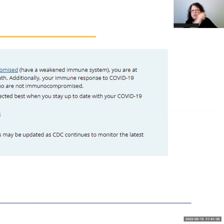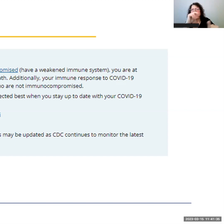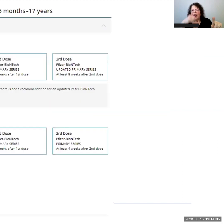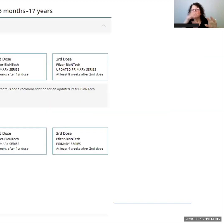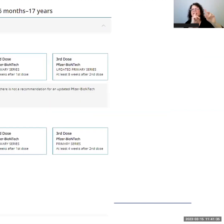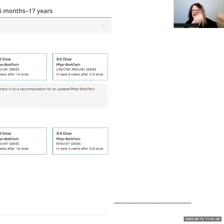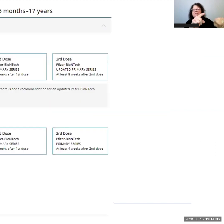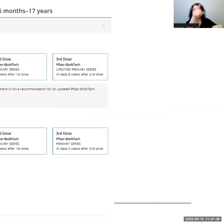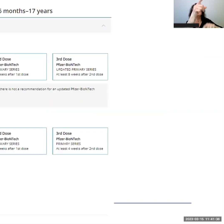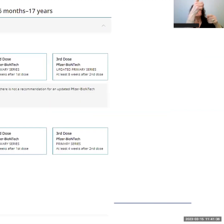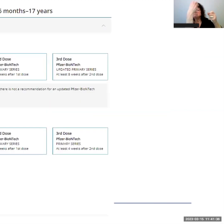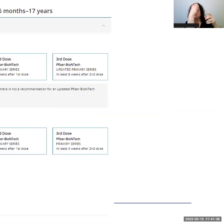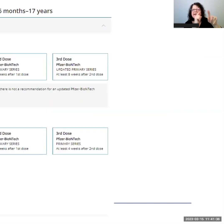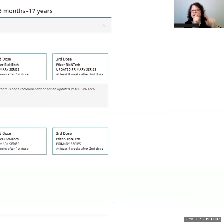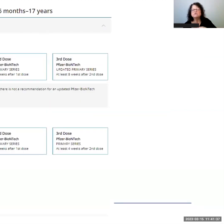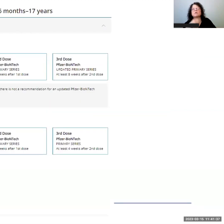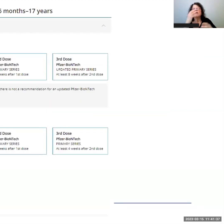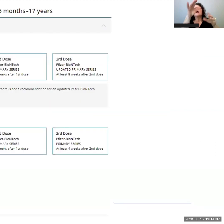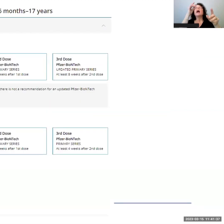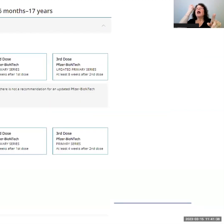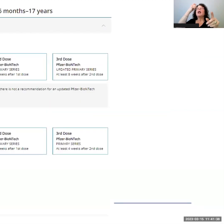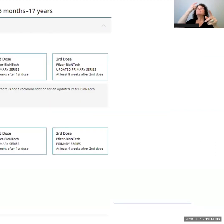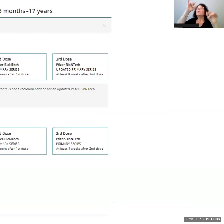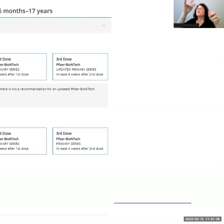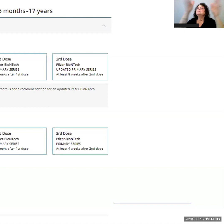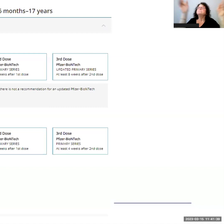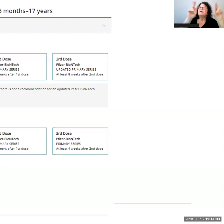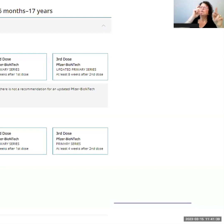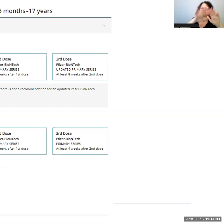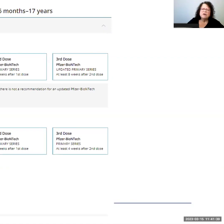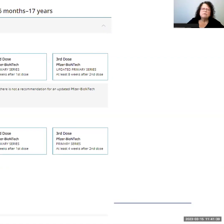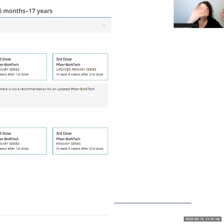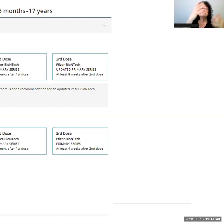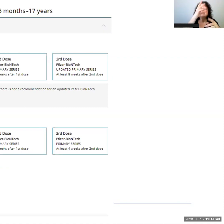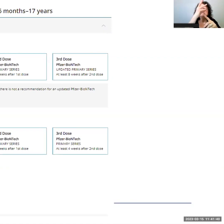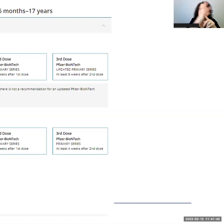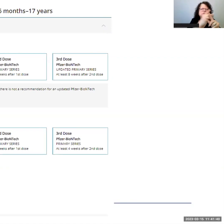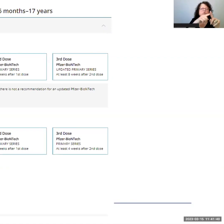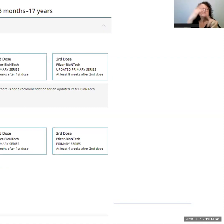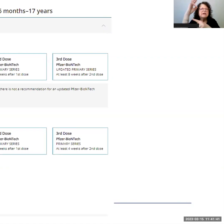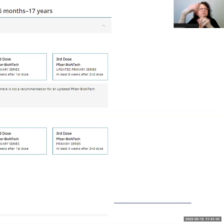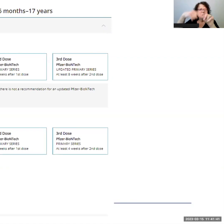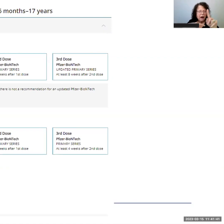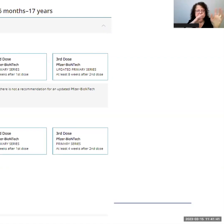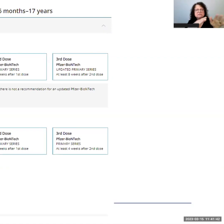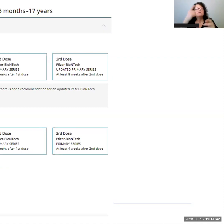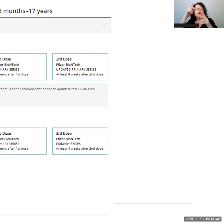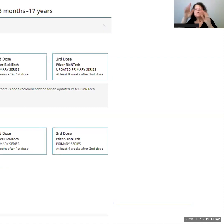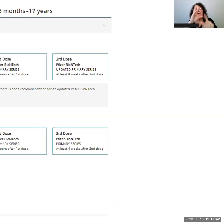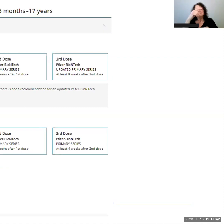So again this is for people who are immunocompromised. So, children, 6 to 17 months. I'm sorry 6 to 17 years. So